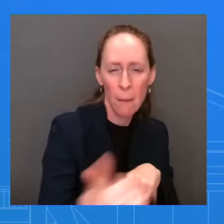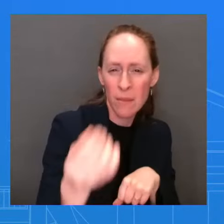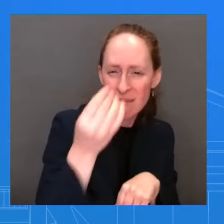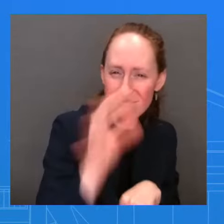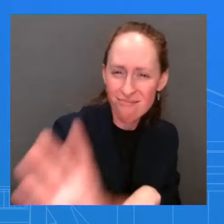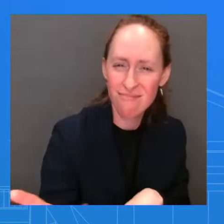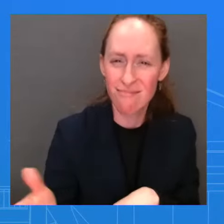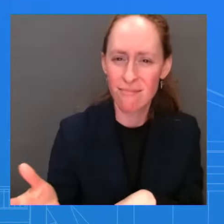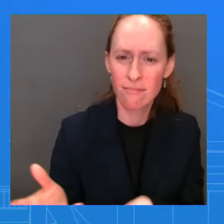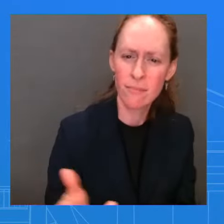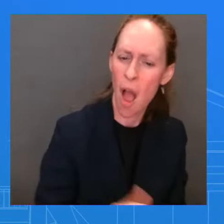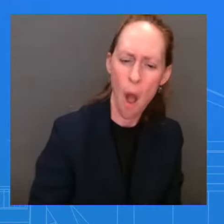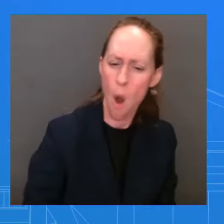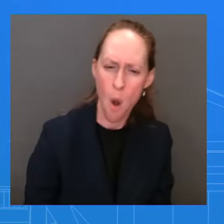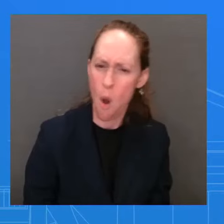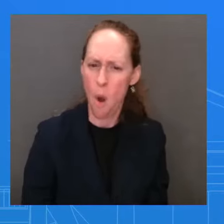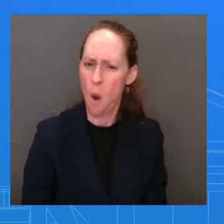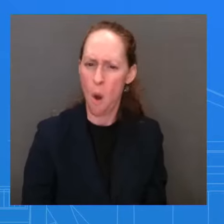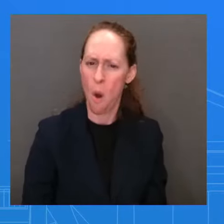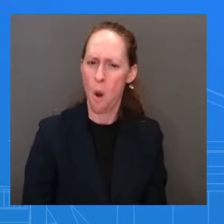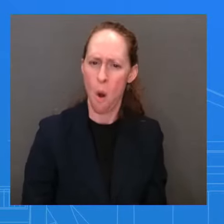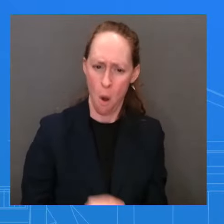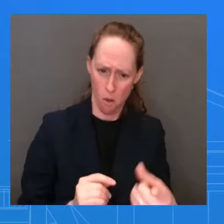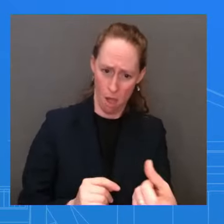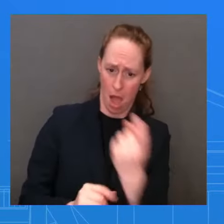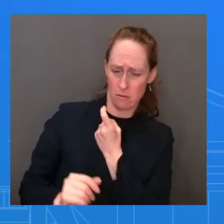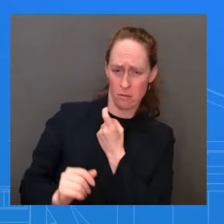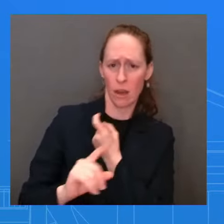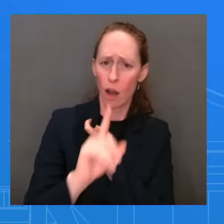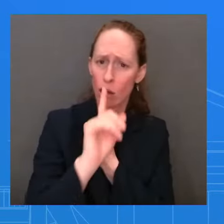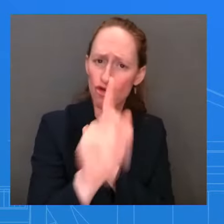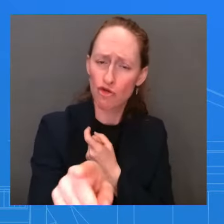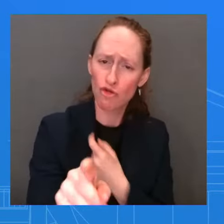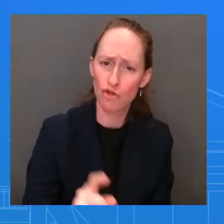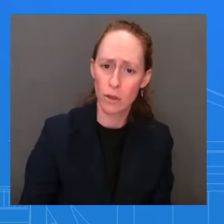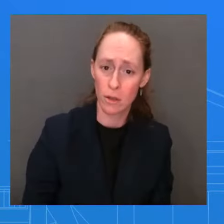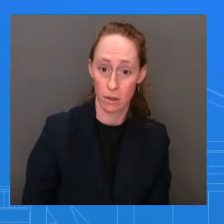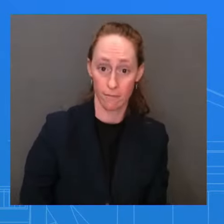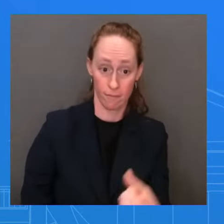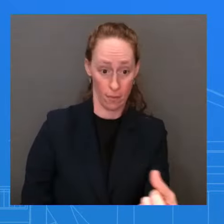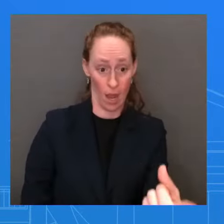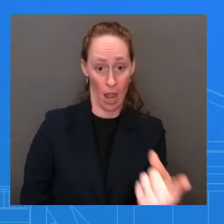honestly, this is a question for Speaker McCarthy and the MAGA wing of Republicans to answer.